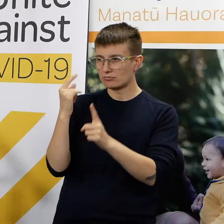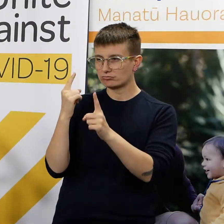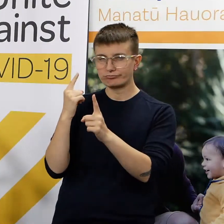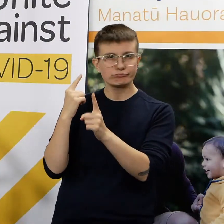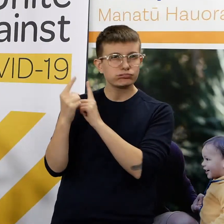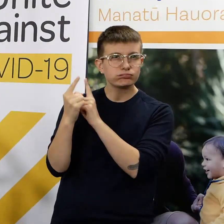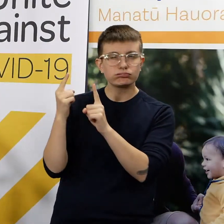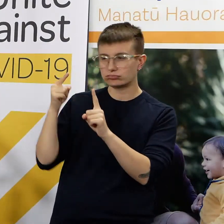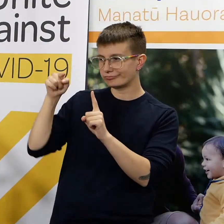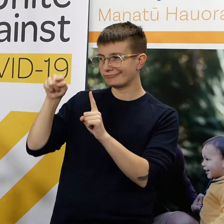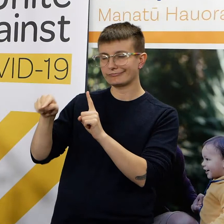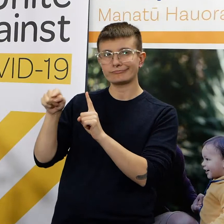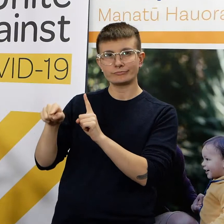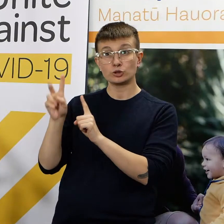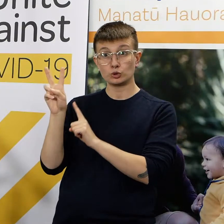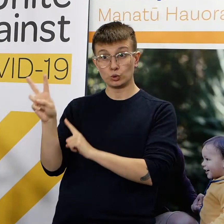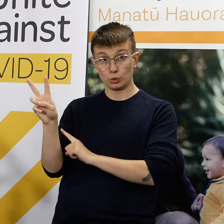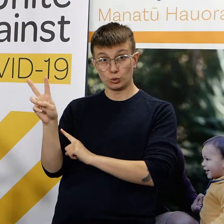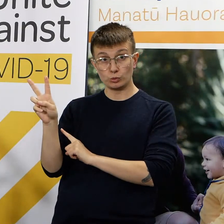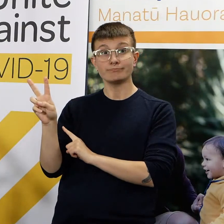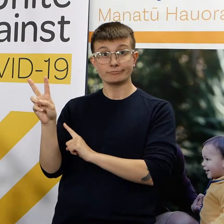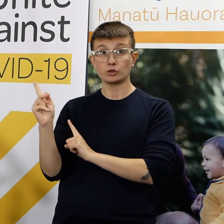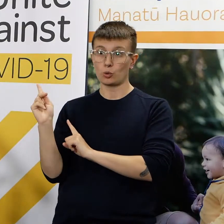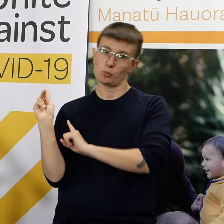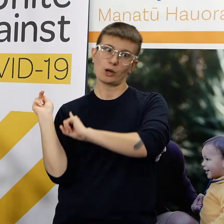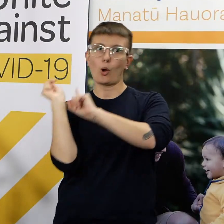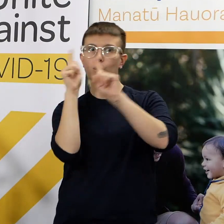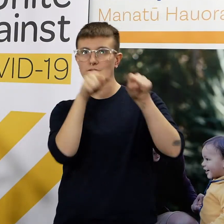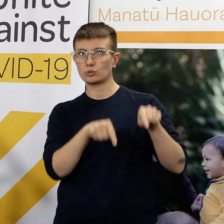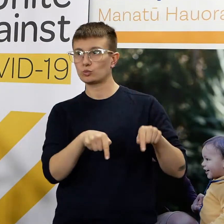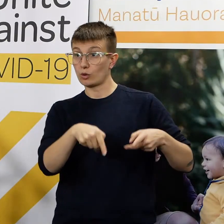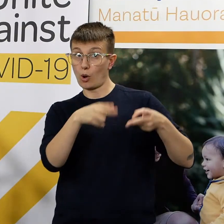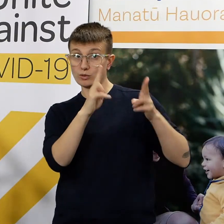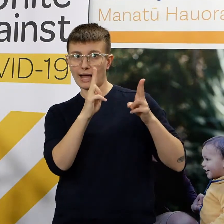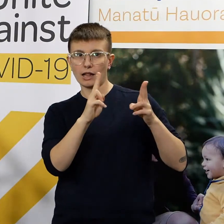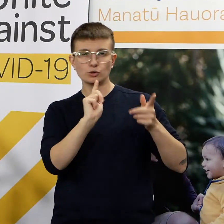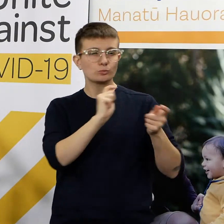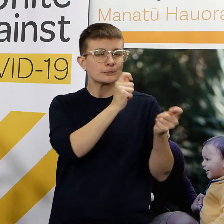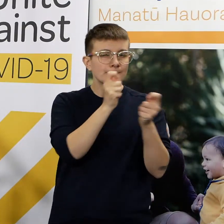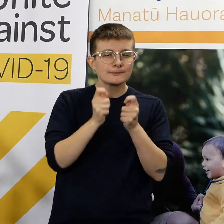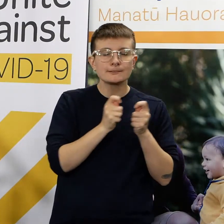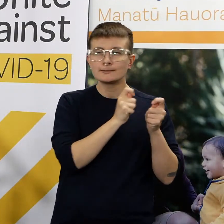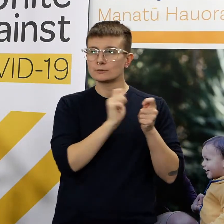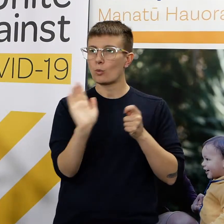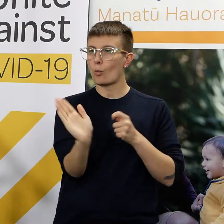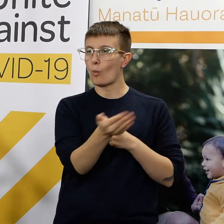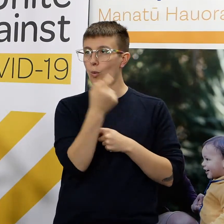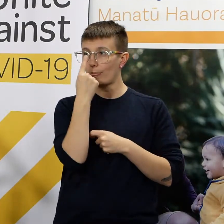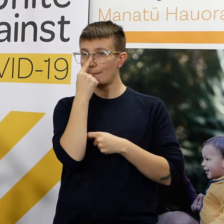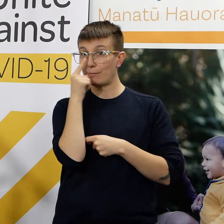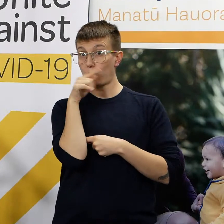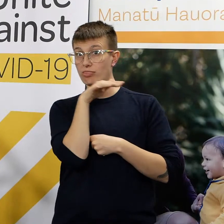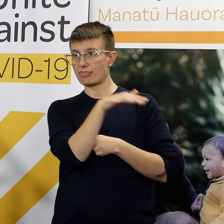to the hotel, and that is getting underway presently. So staff at the isolation facility